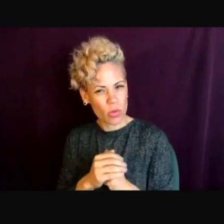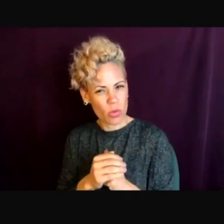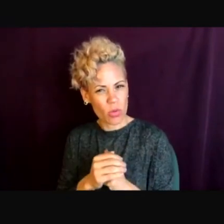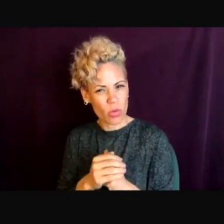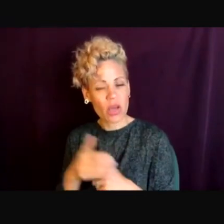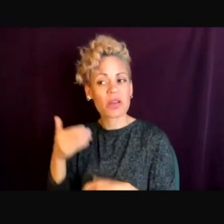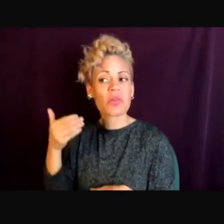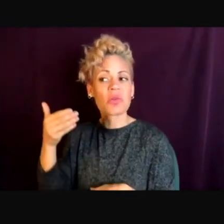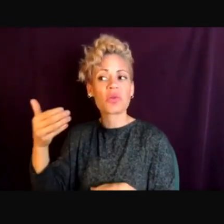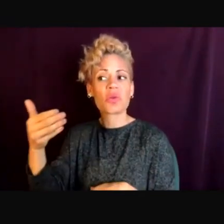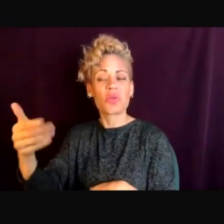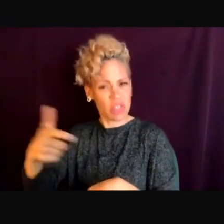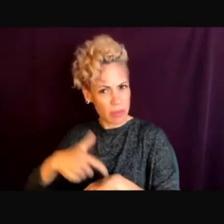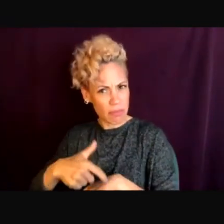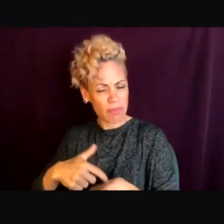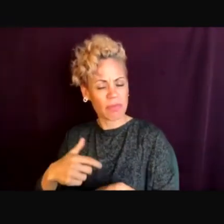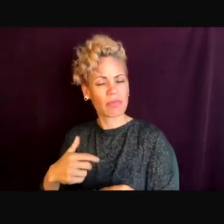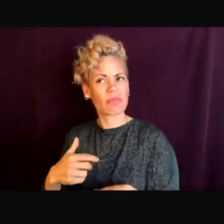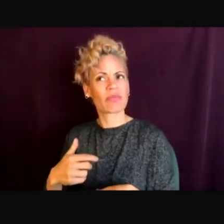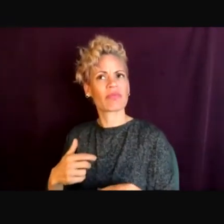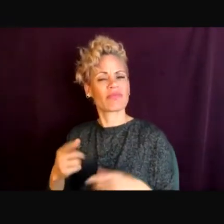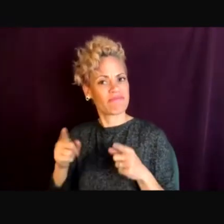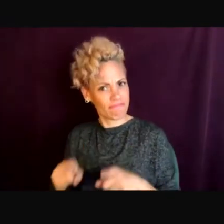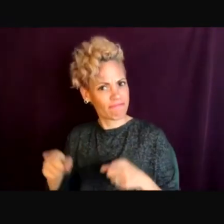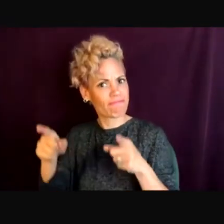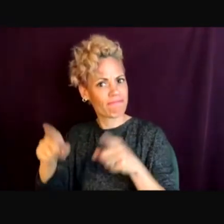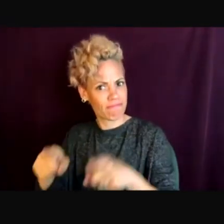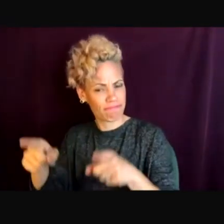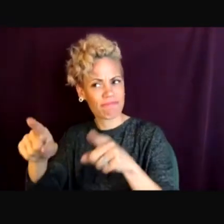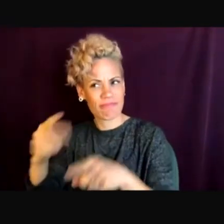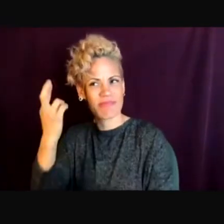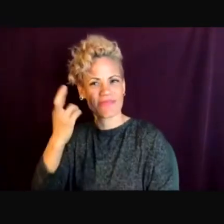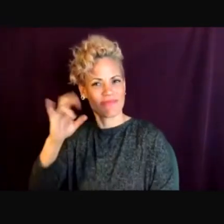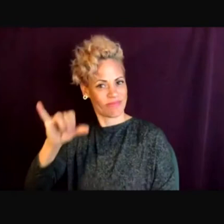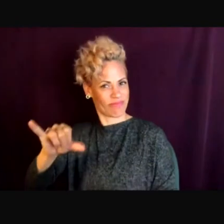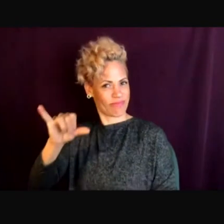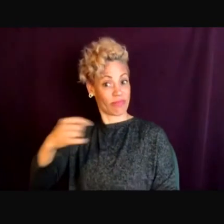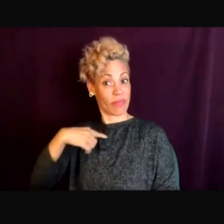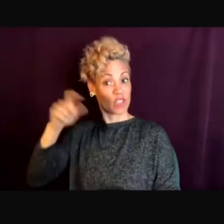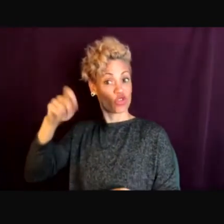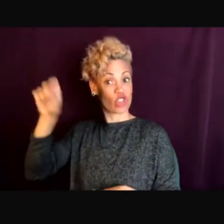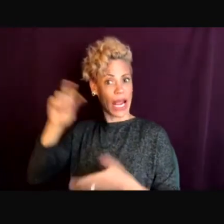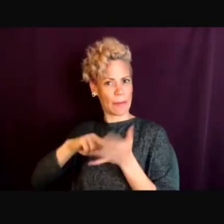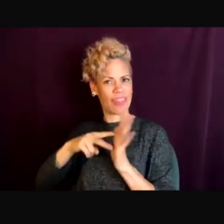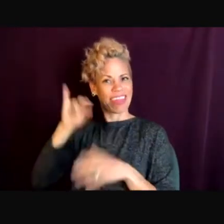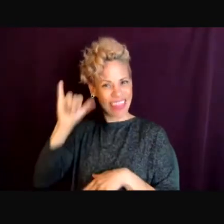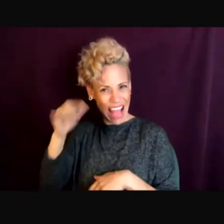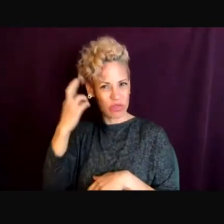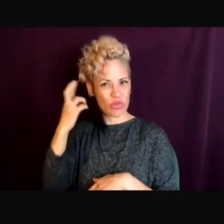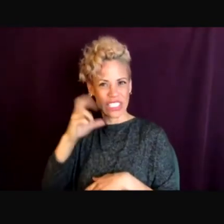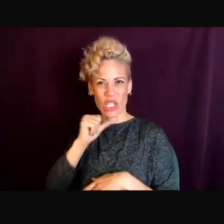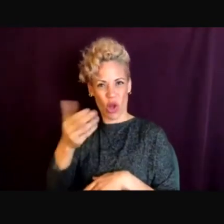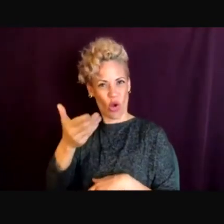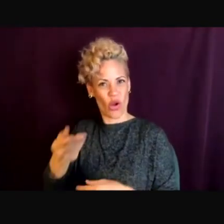that I wasn't getting into the interviews because of my checking the box. And I realized that all of a sudden